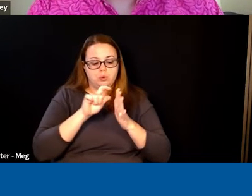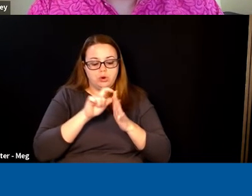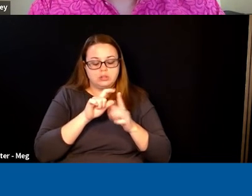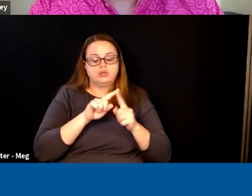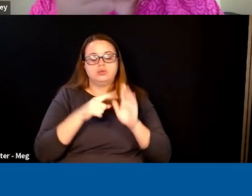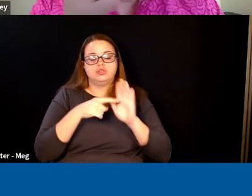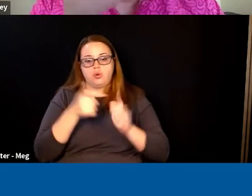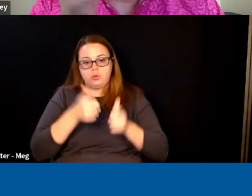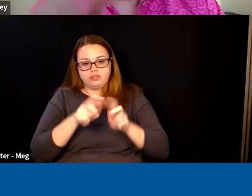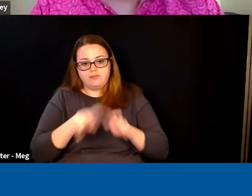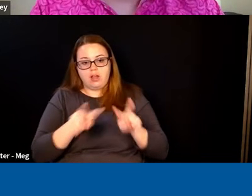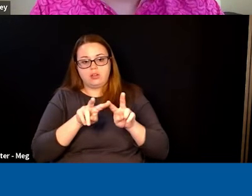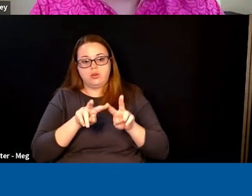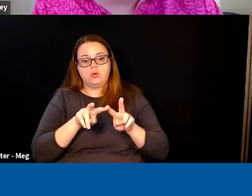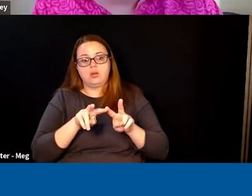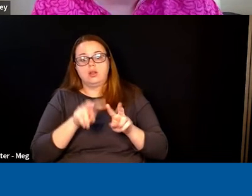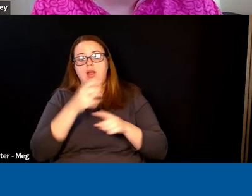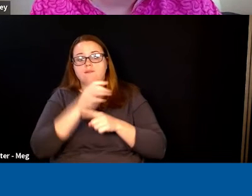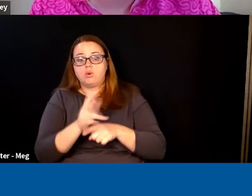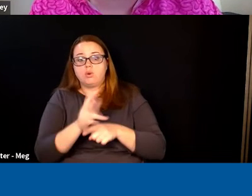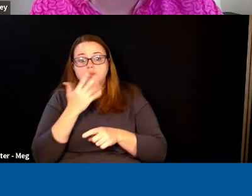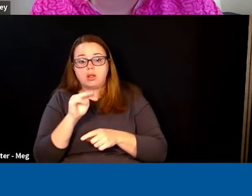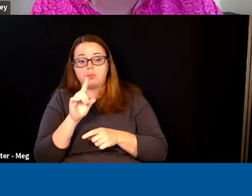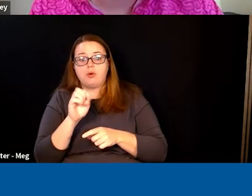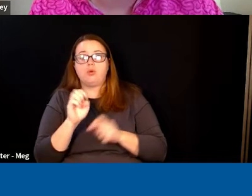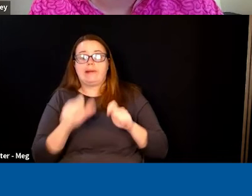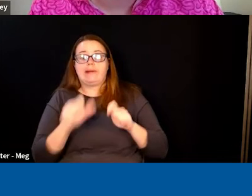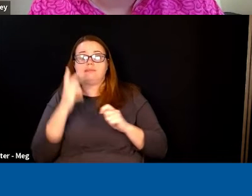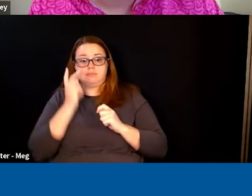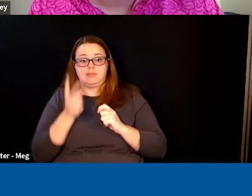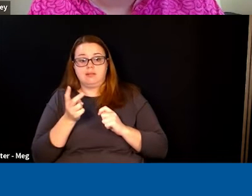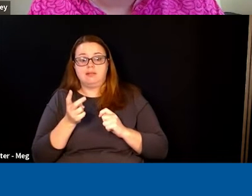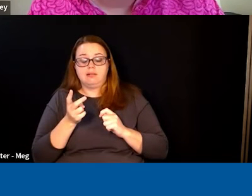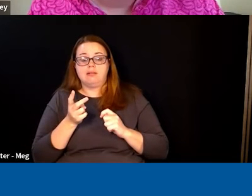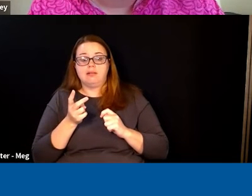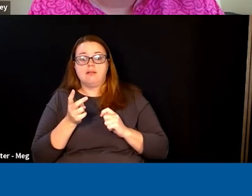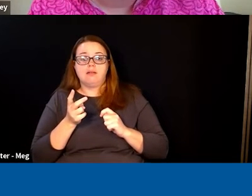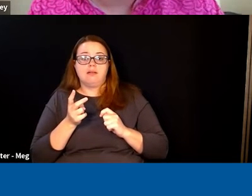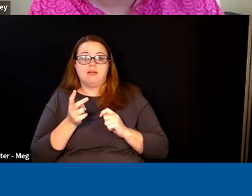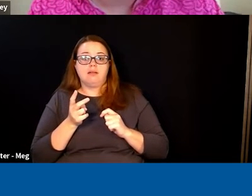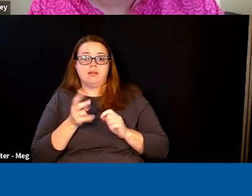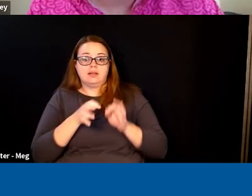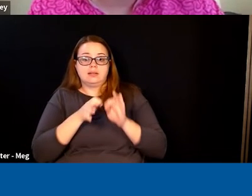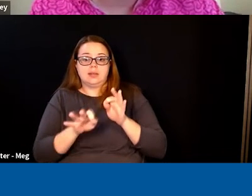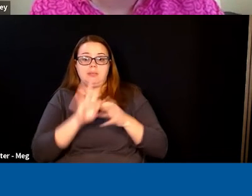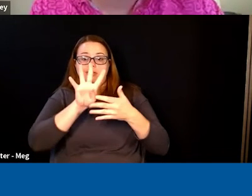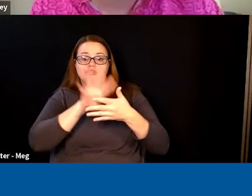Shifting this back into forced colors mode, we can see that a simple chart will adapt,